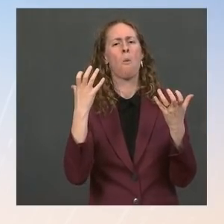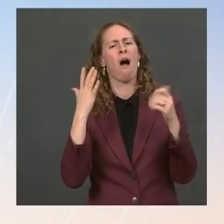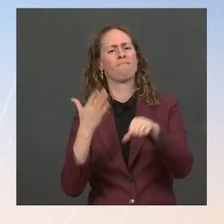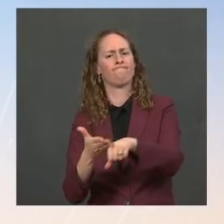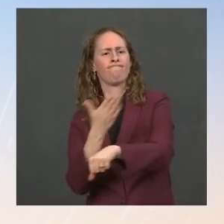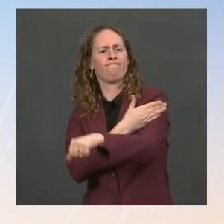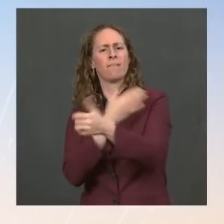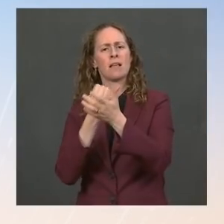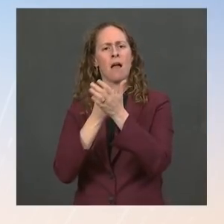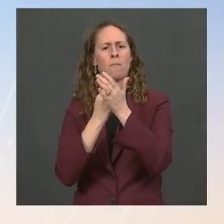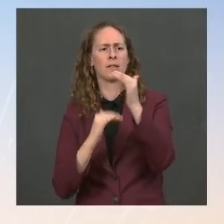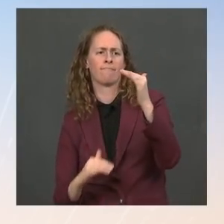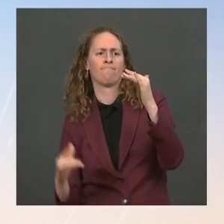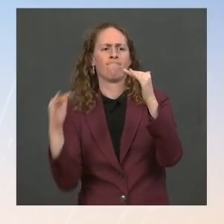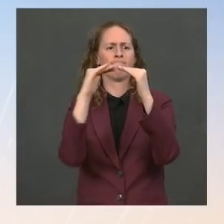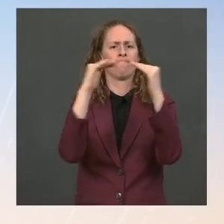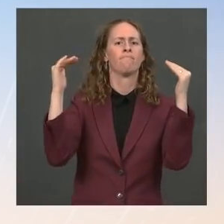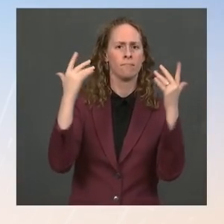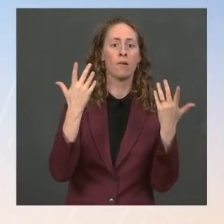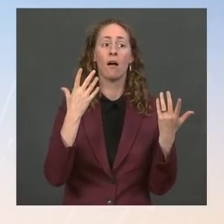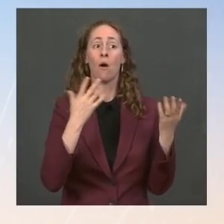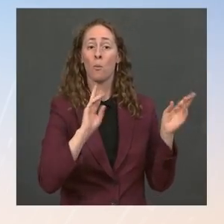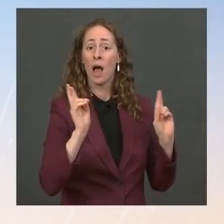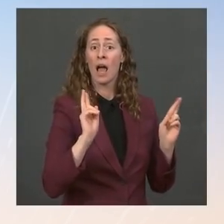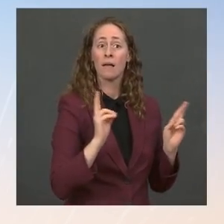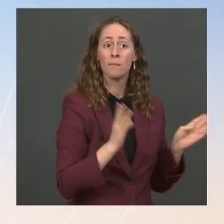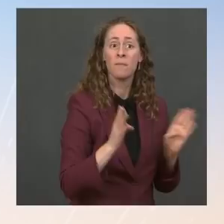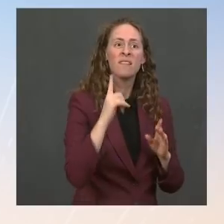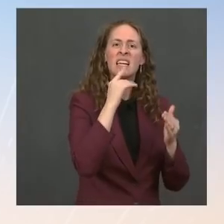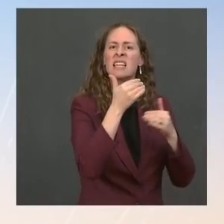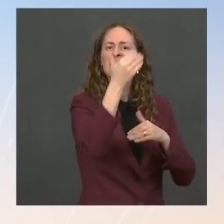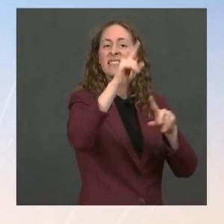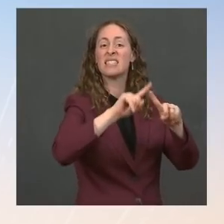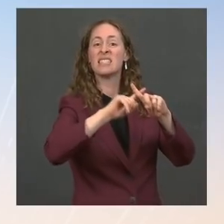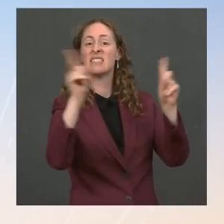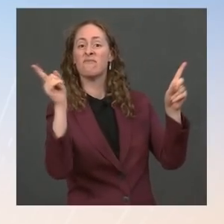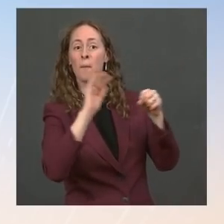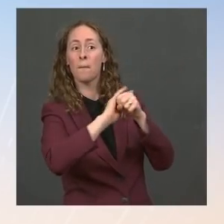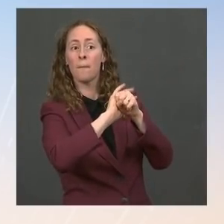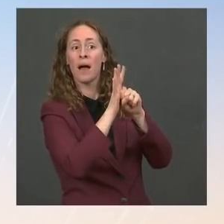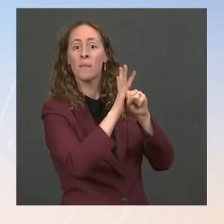Those are all issues that we will continue to work with our partners on, including those who may disagree with decisions